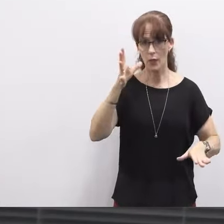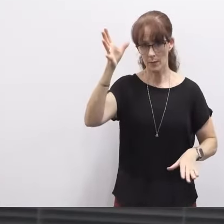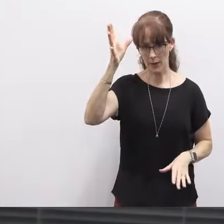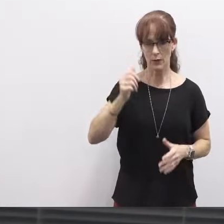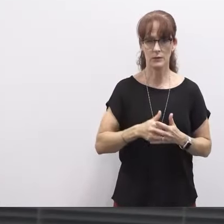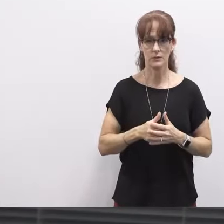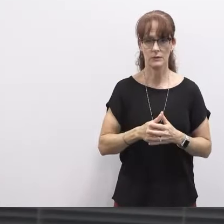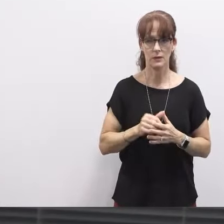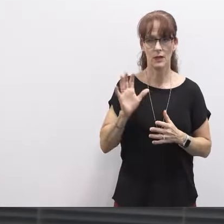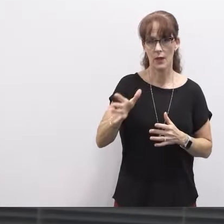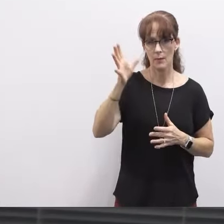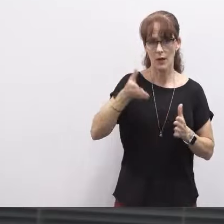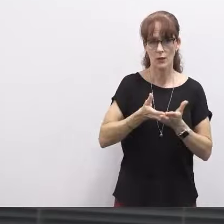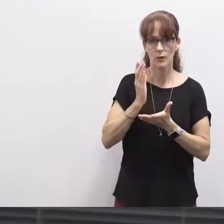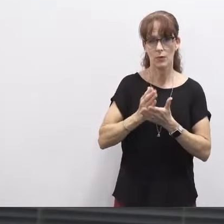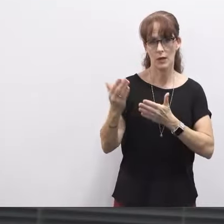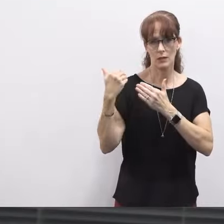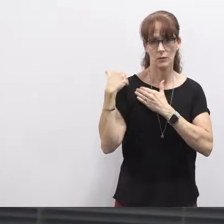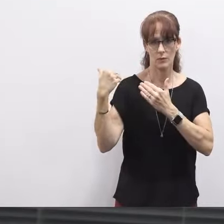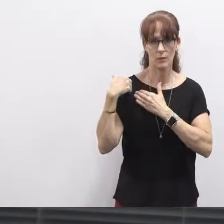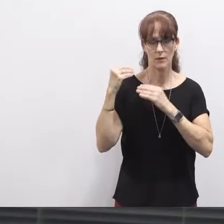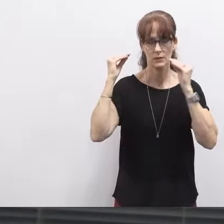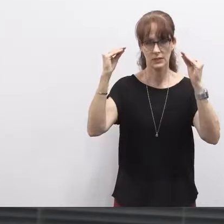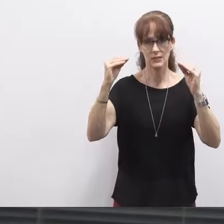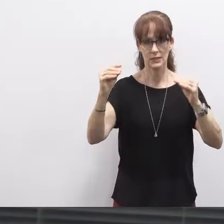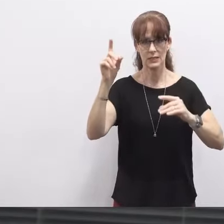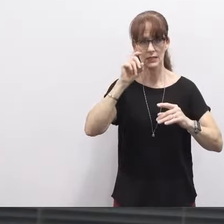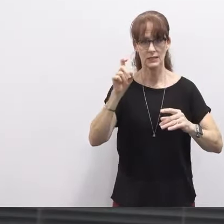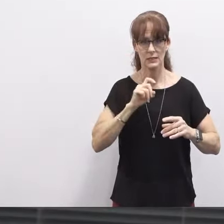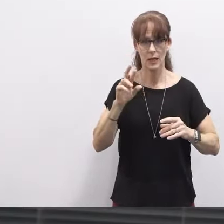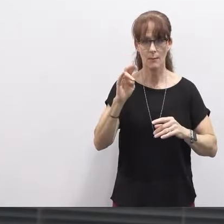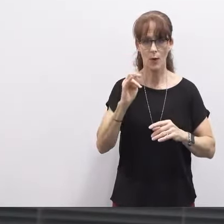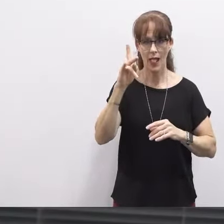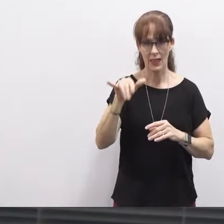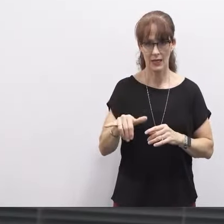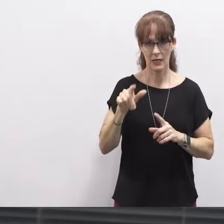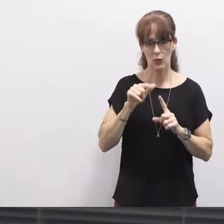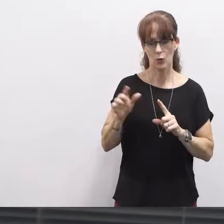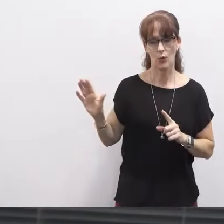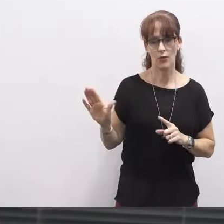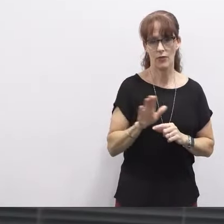It is the parent's rights and responsibilities to teach sexual morality to their children.